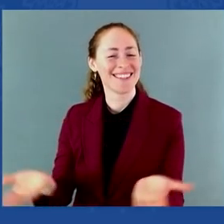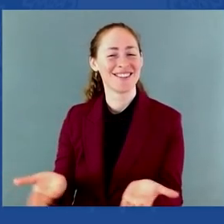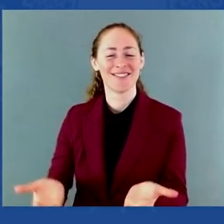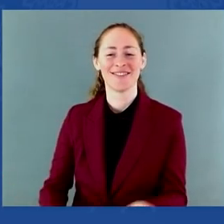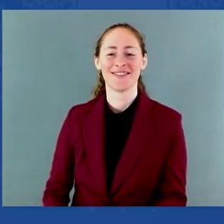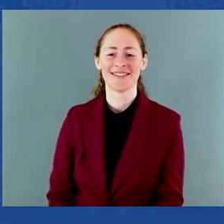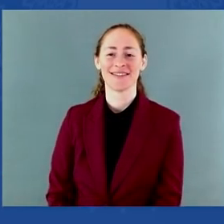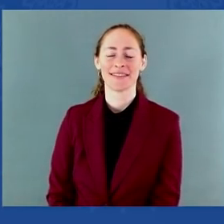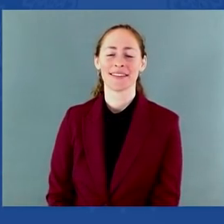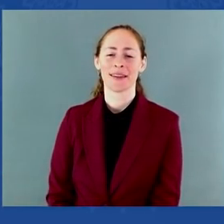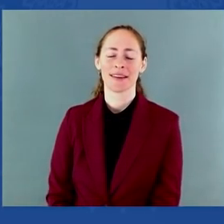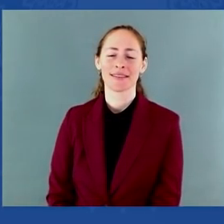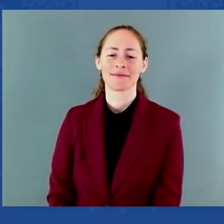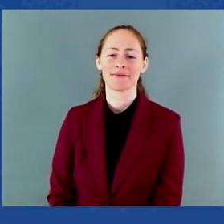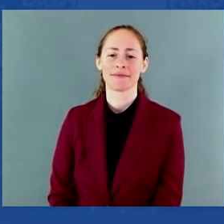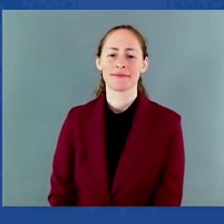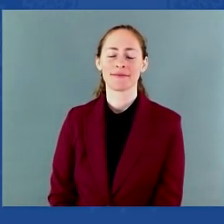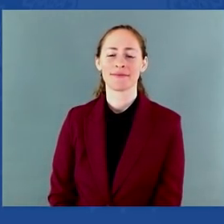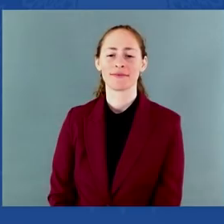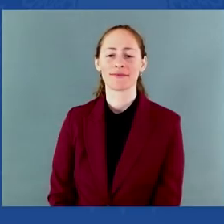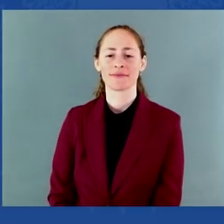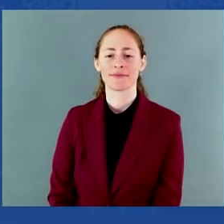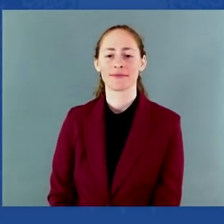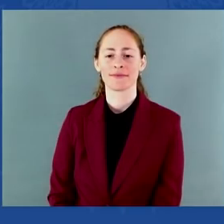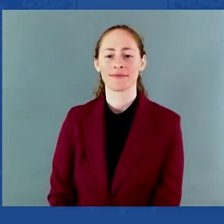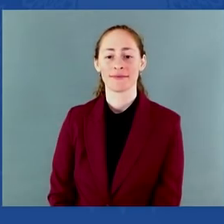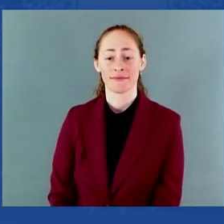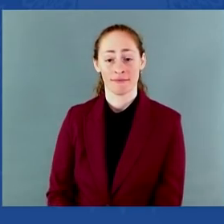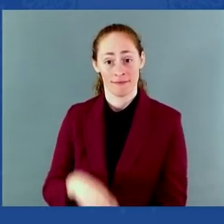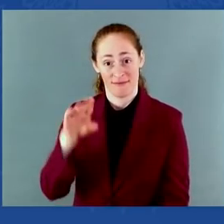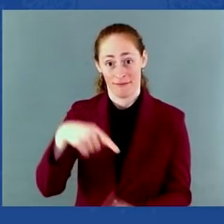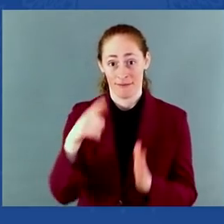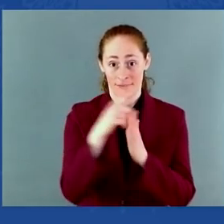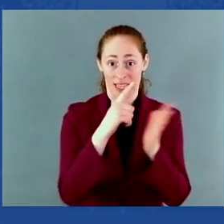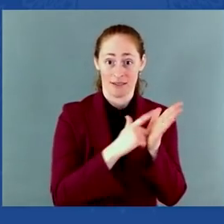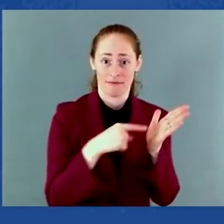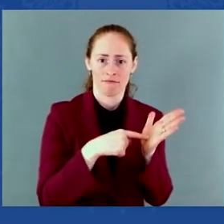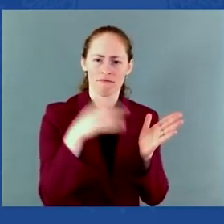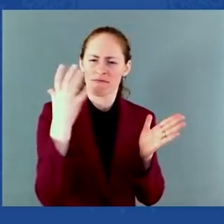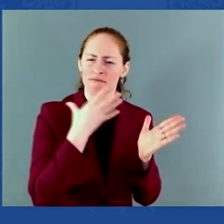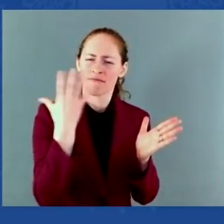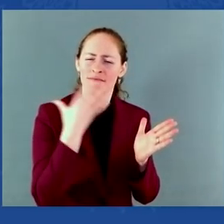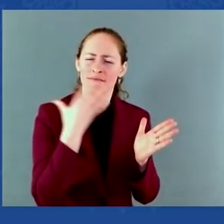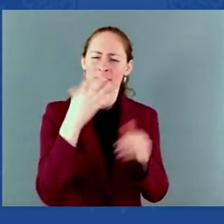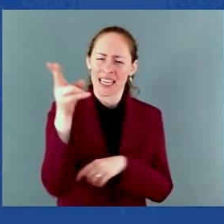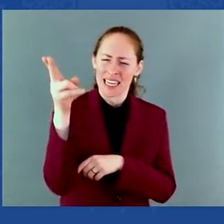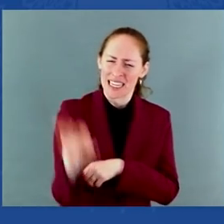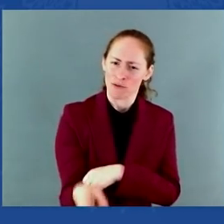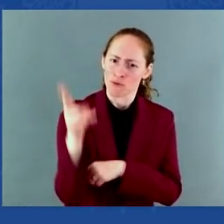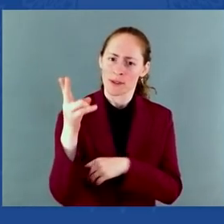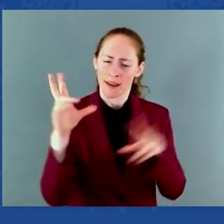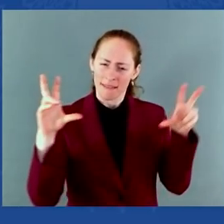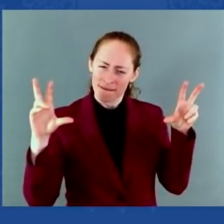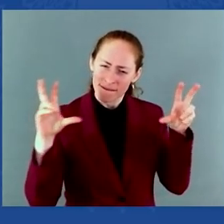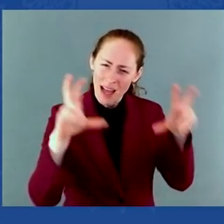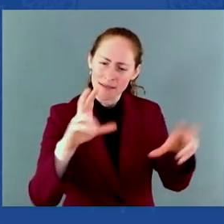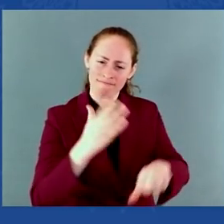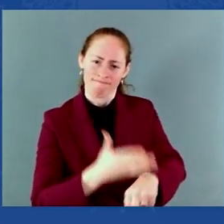This landmark piece of legislation represents a substantial investment in infrastructure, increases the investment in transportation significantly.